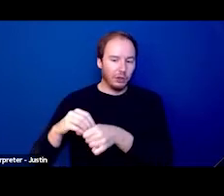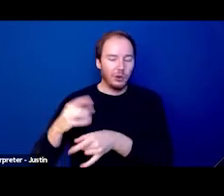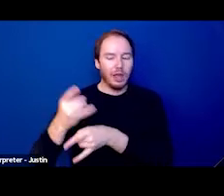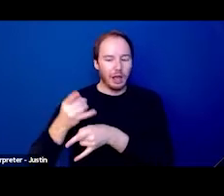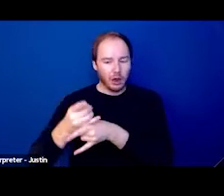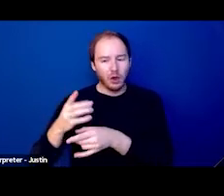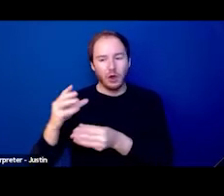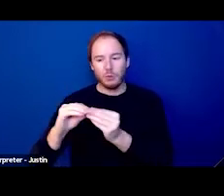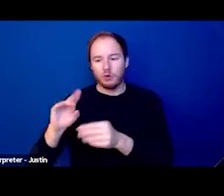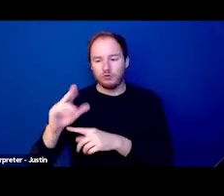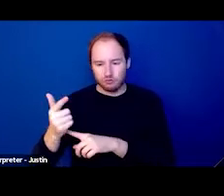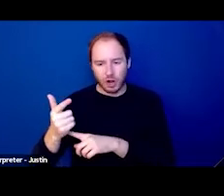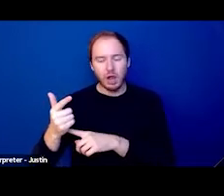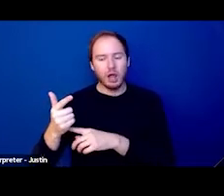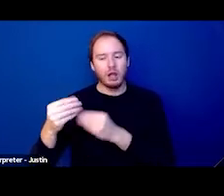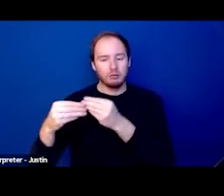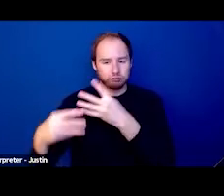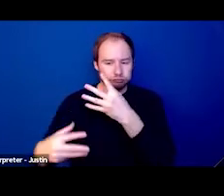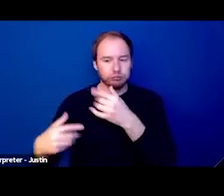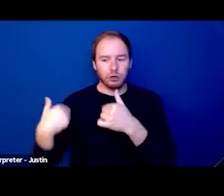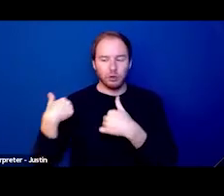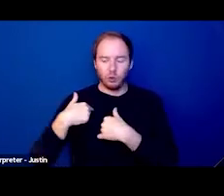And we were really nestled under that division.